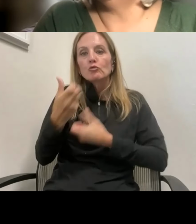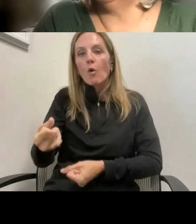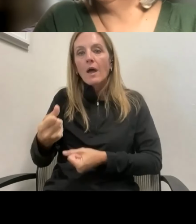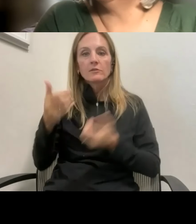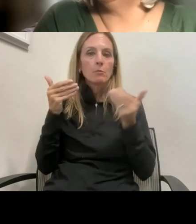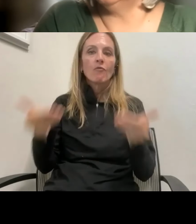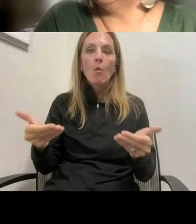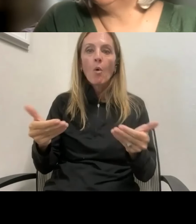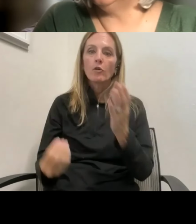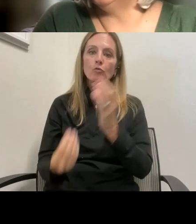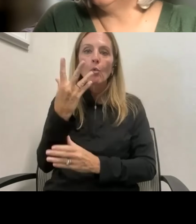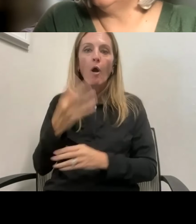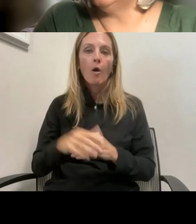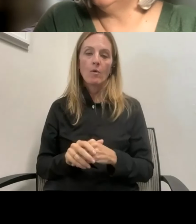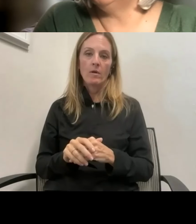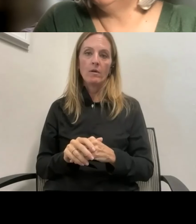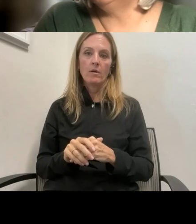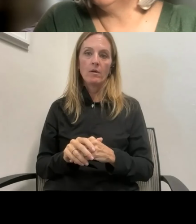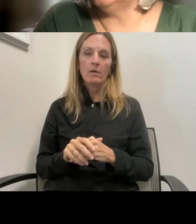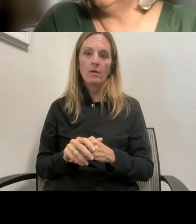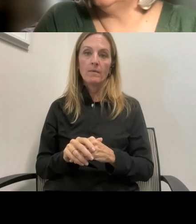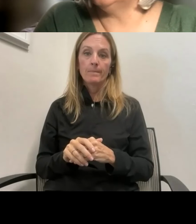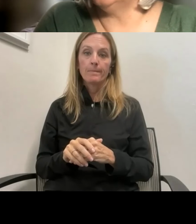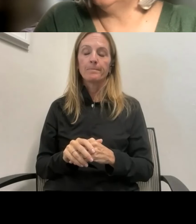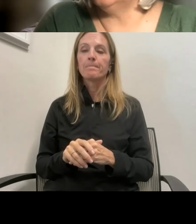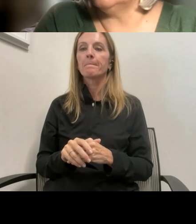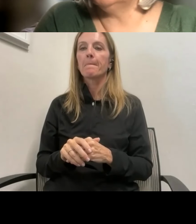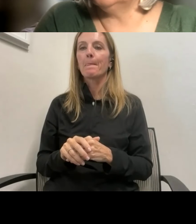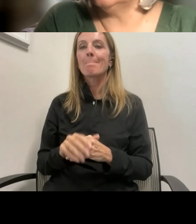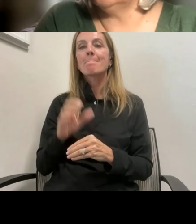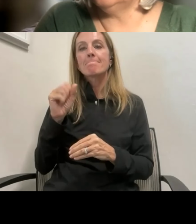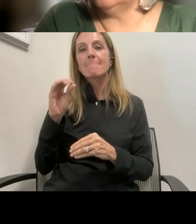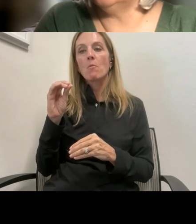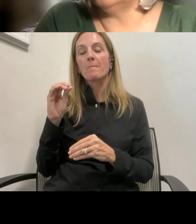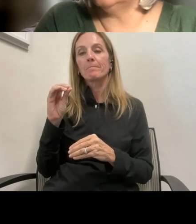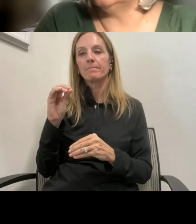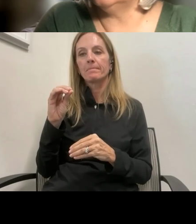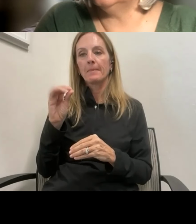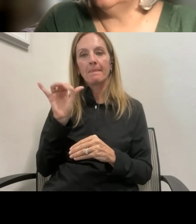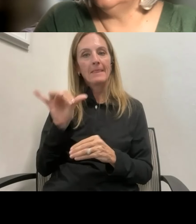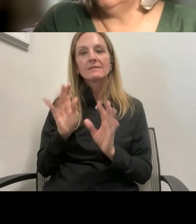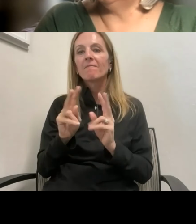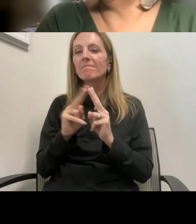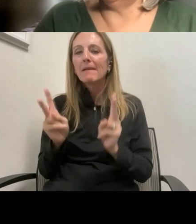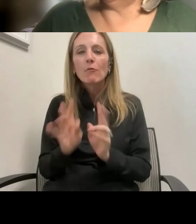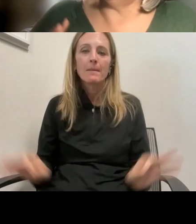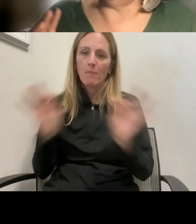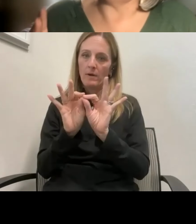according to what our people have said. And so that's very important and so again the coming